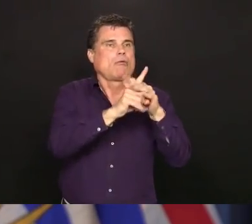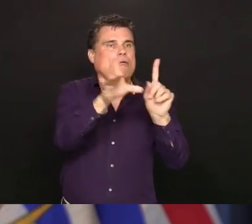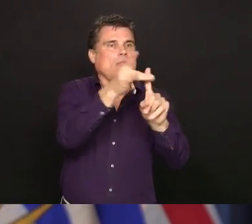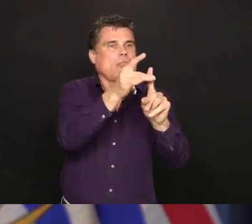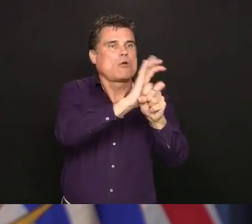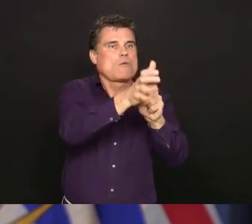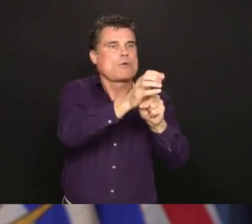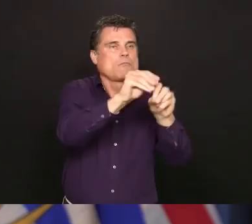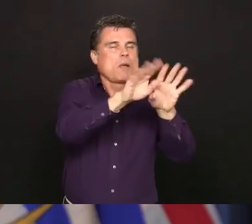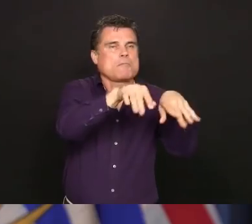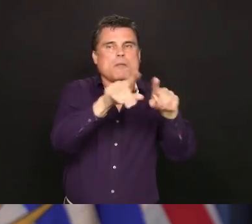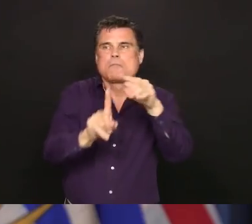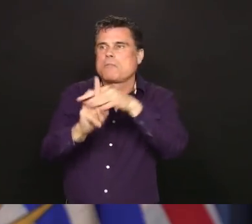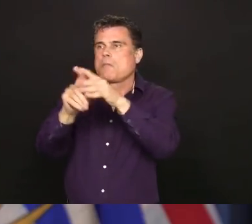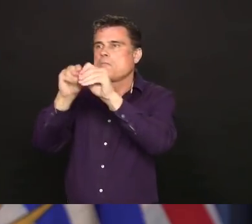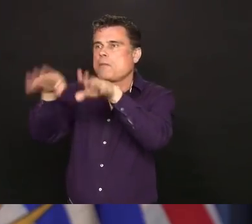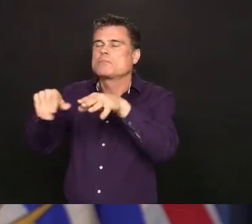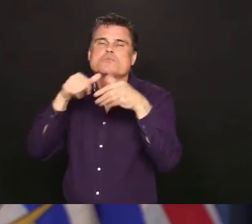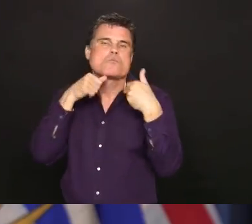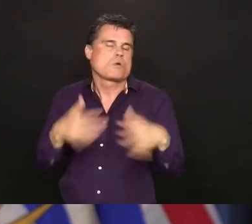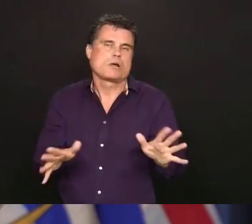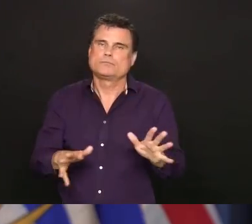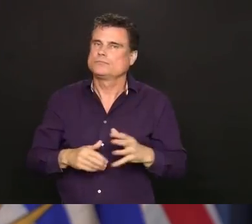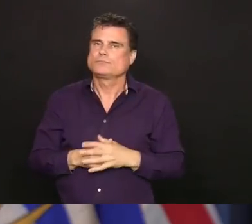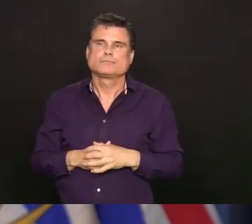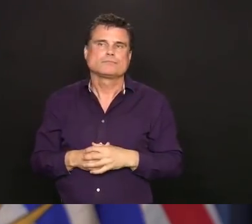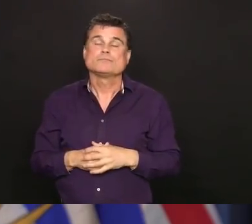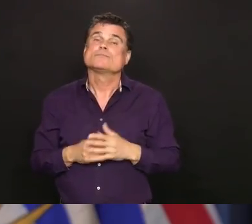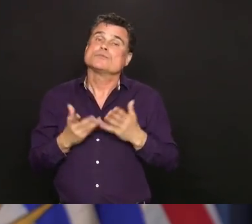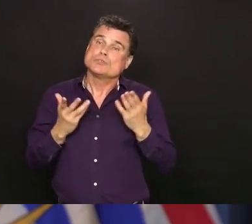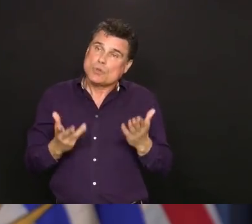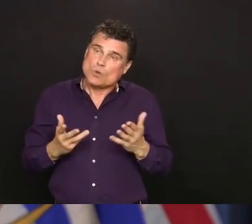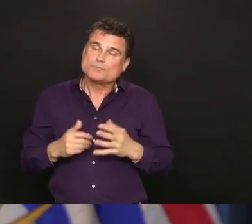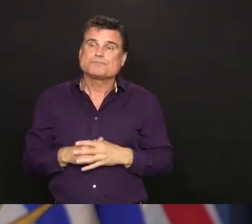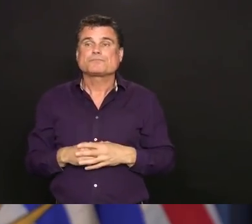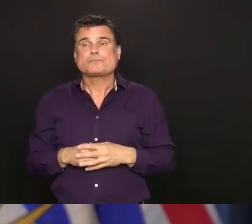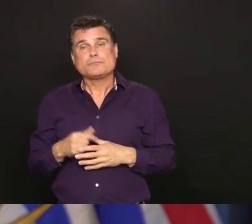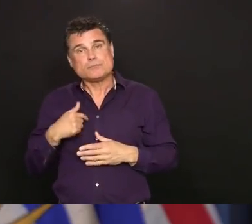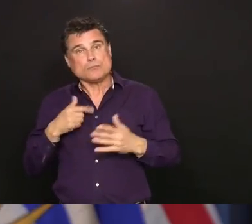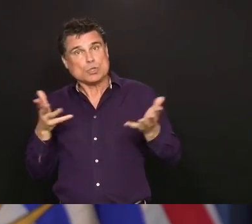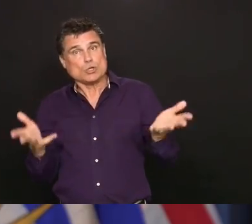that within those parameters for the coming months, recognizing that this is not forever.